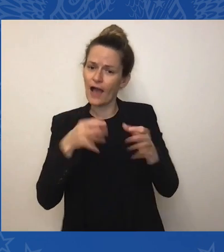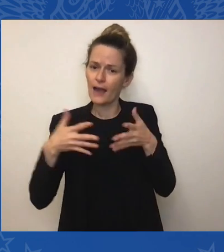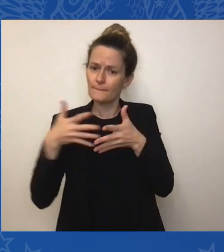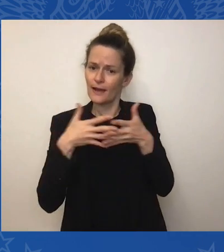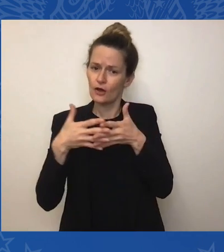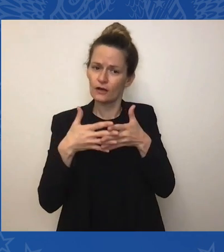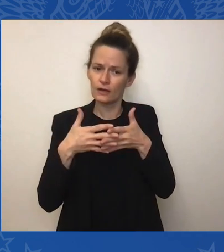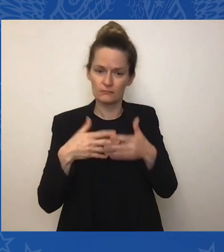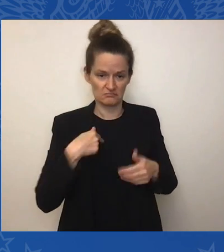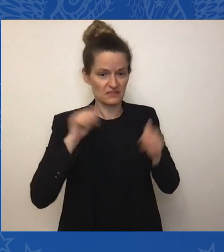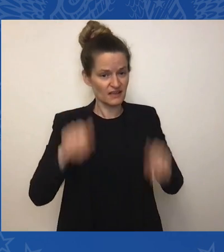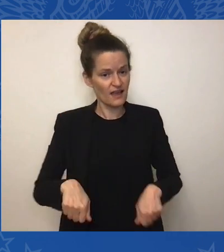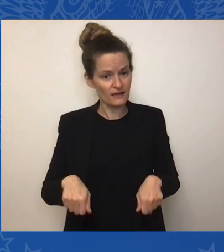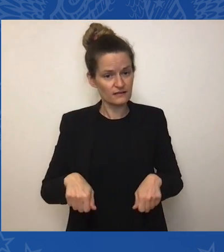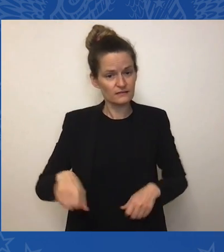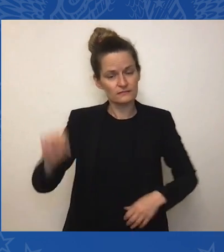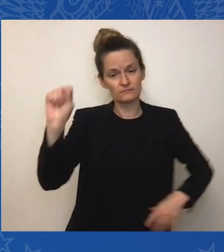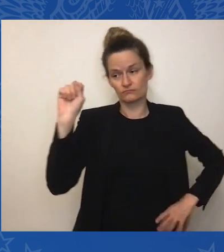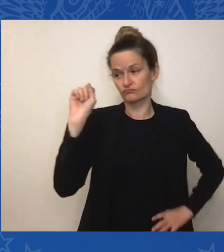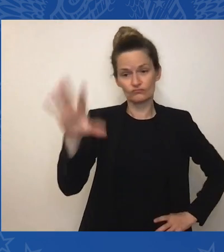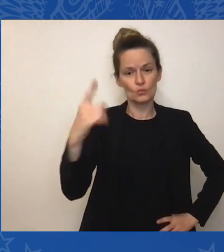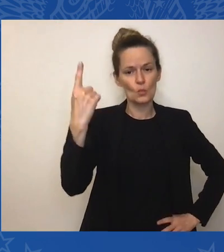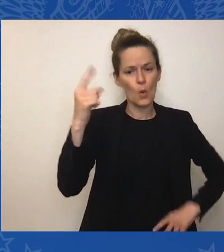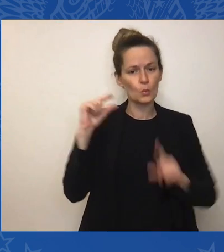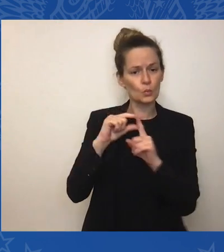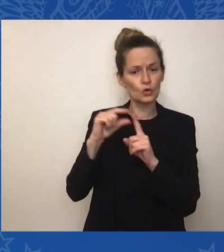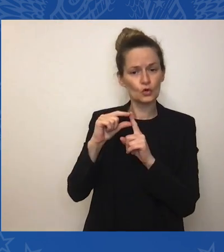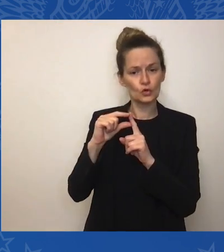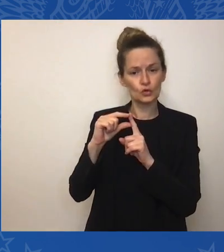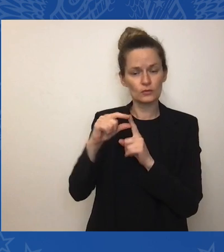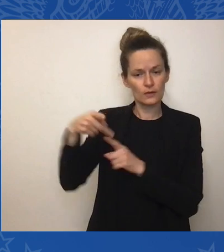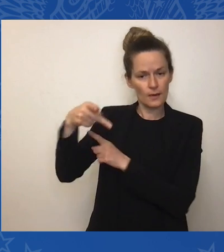Everything is possible in America. Not a joke. Everything.